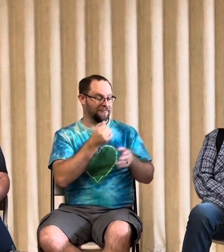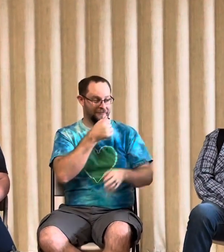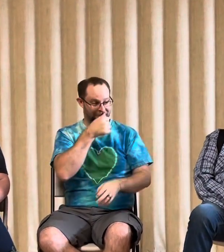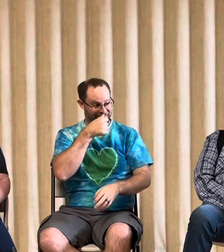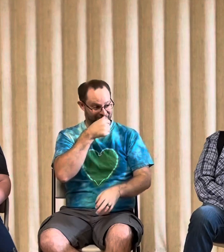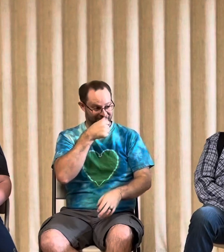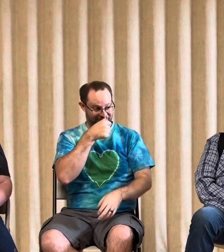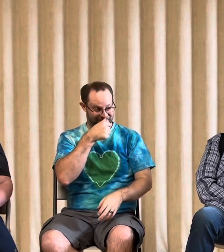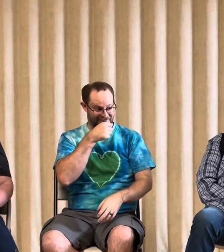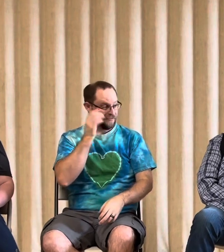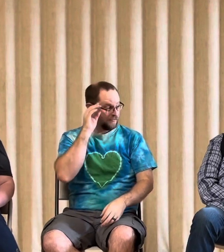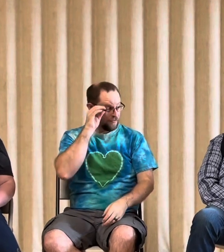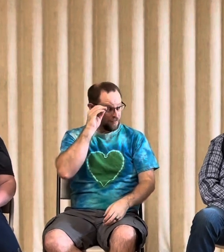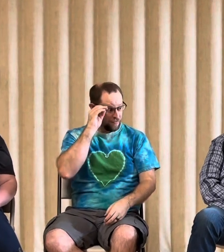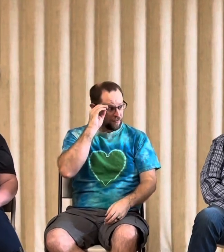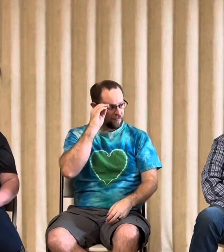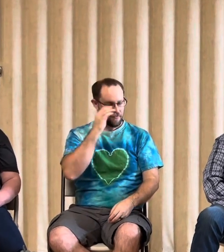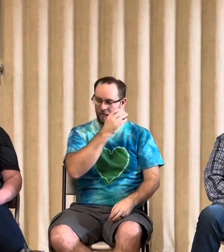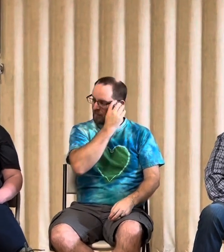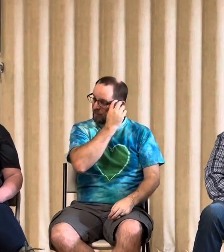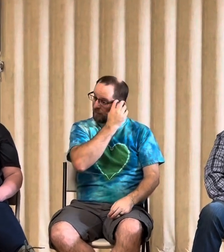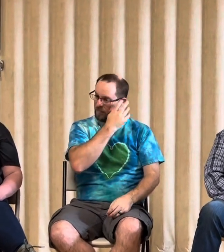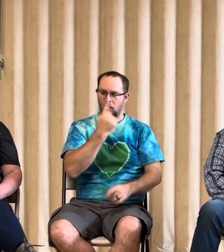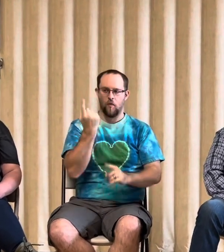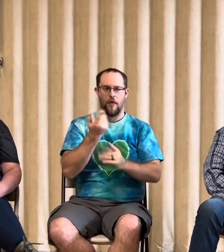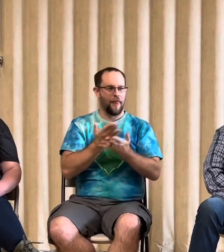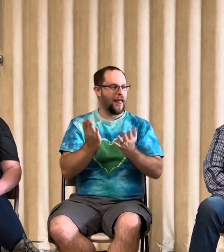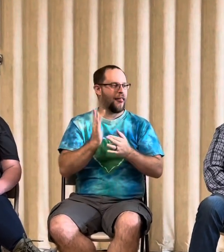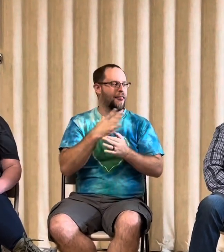Thank you so much for reading the book. One of the things I liked about that book was